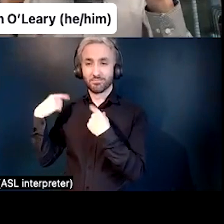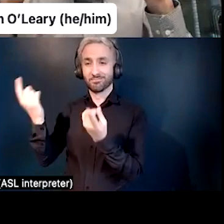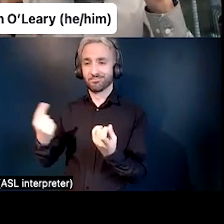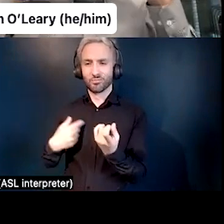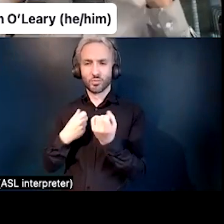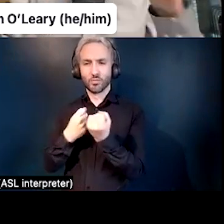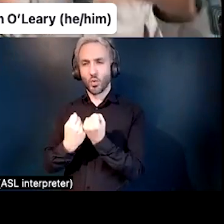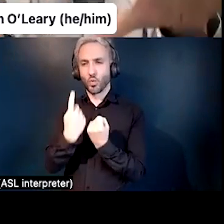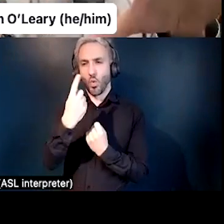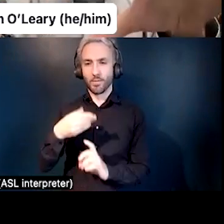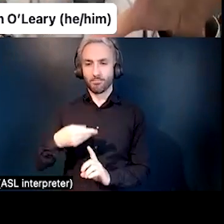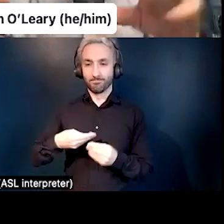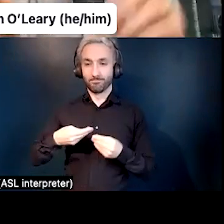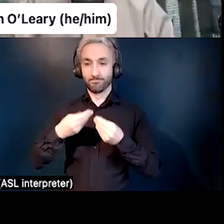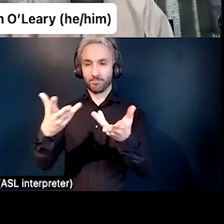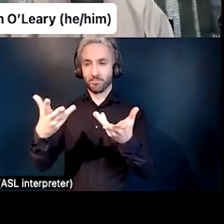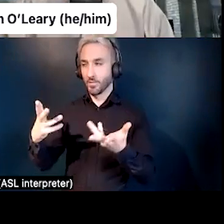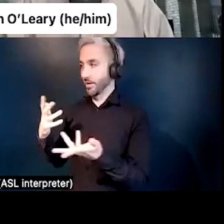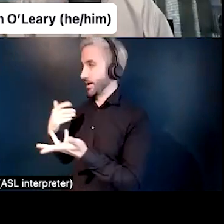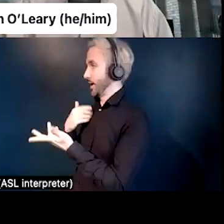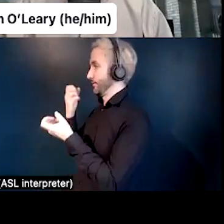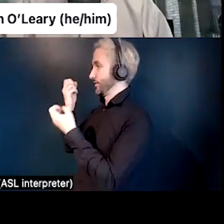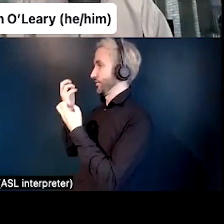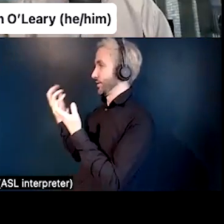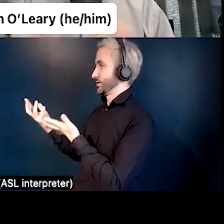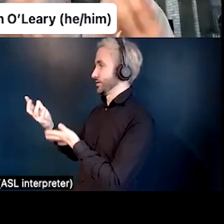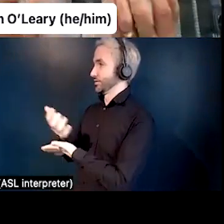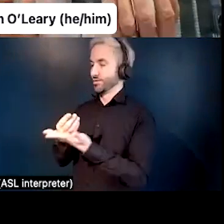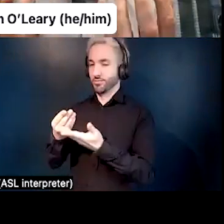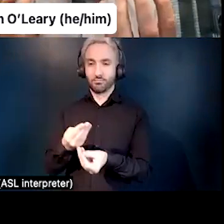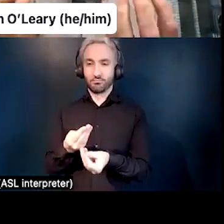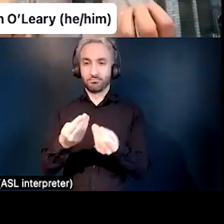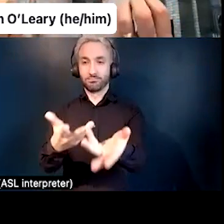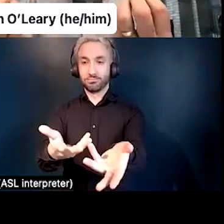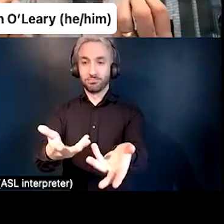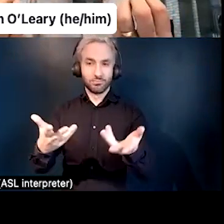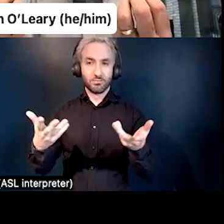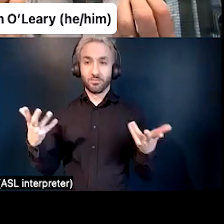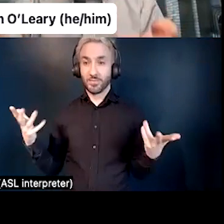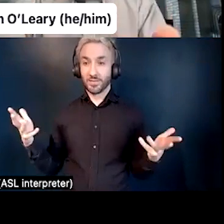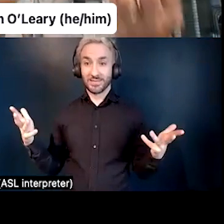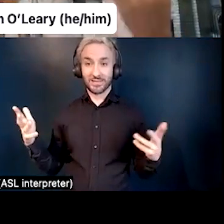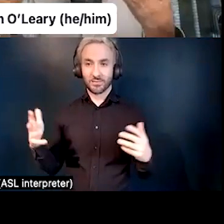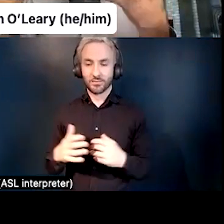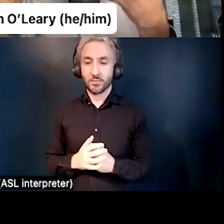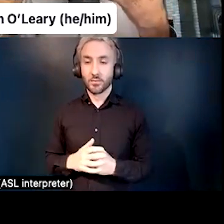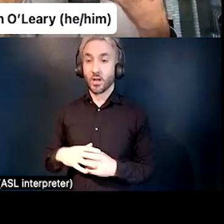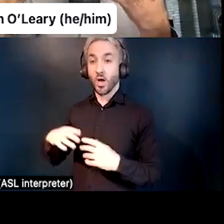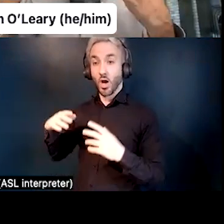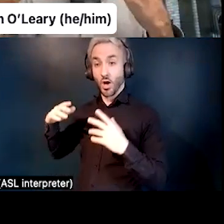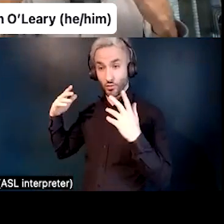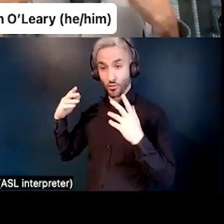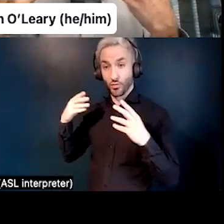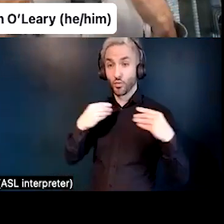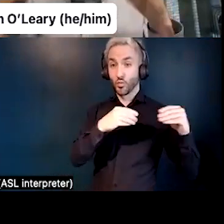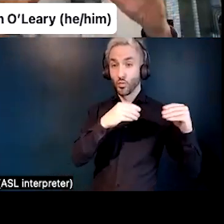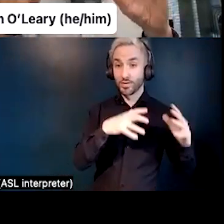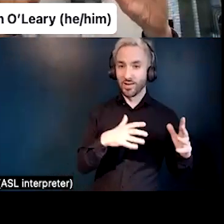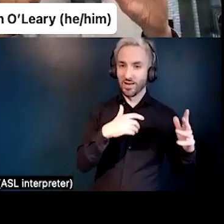we have metadata, here it is. And then retailers have sales data, it comes back. The sales data